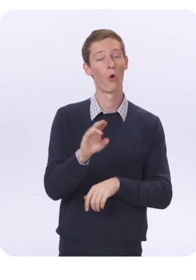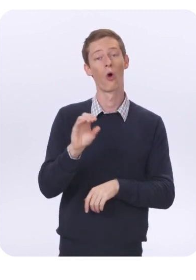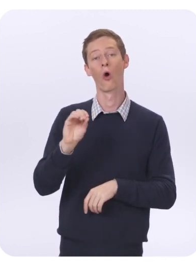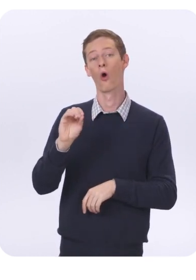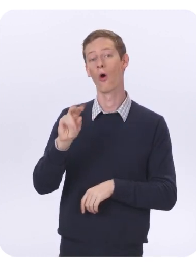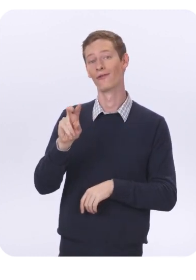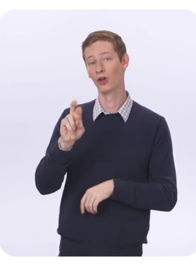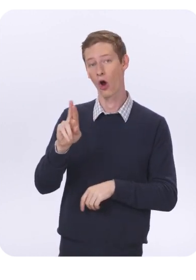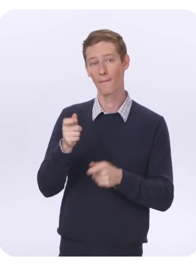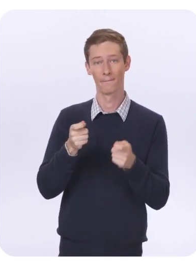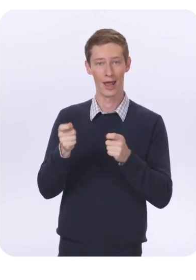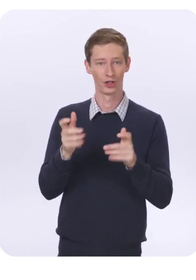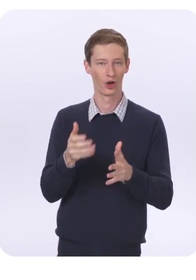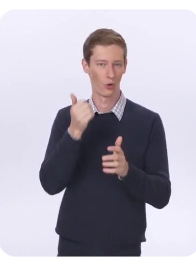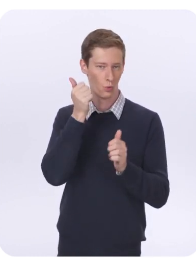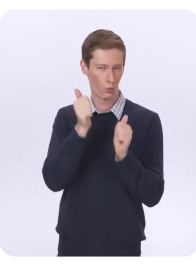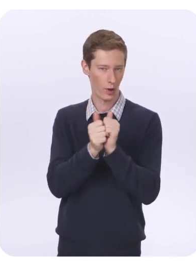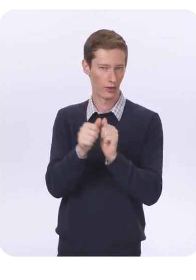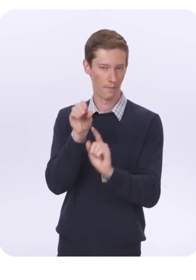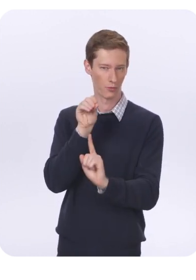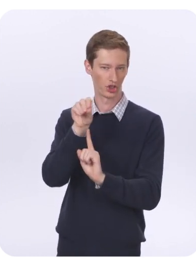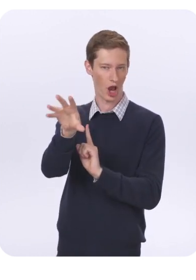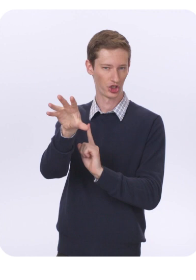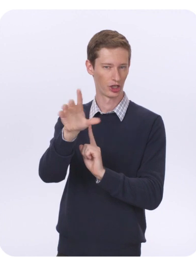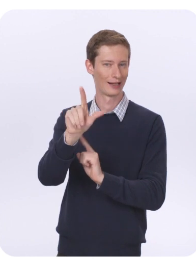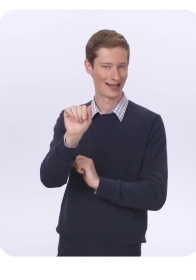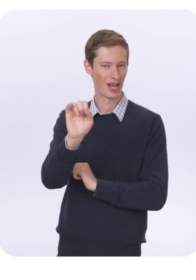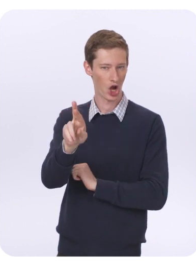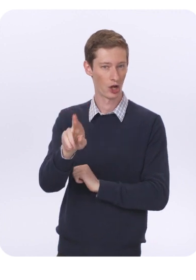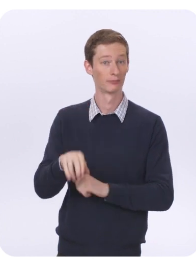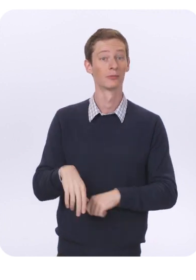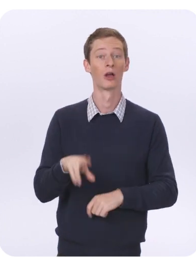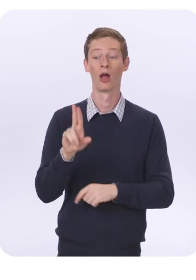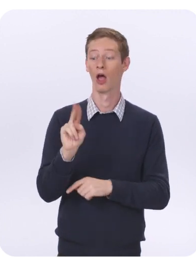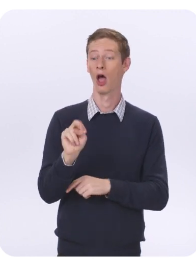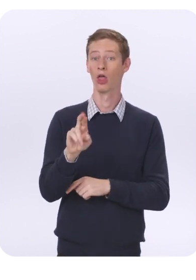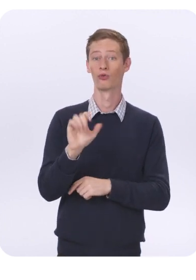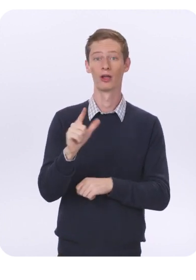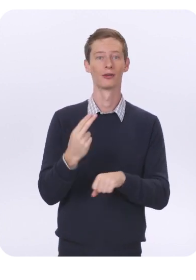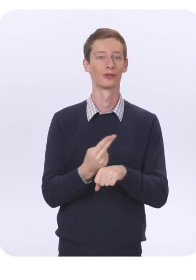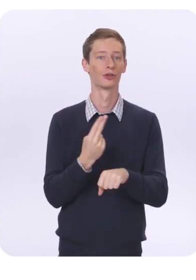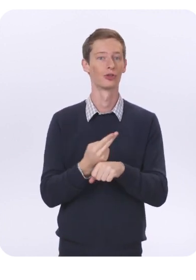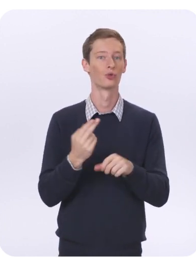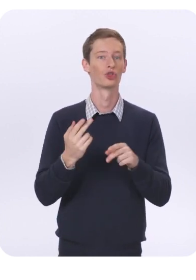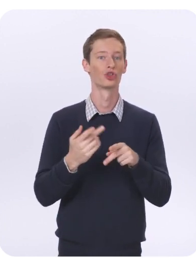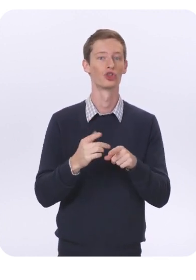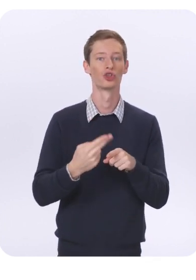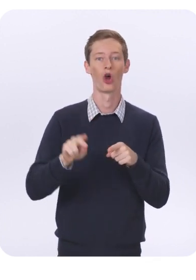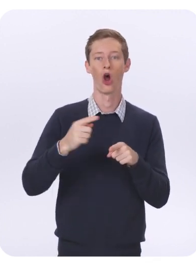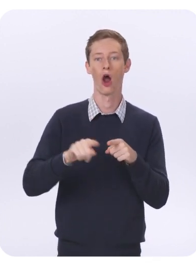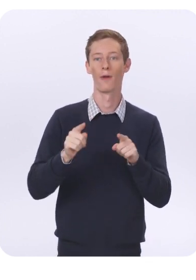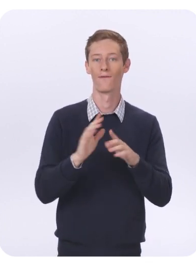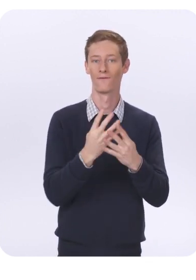In real, it can be enabled by setting the sharpen filter to quality sharpening on the rendering section.